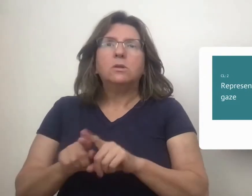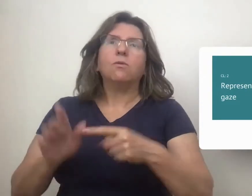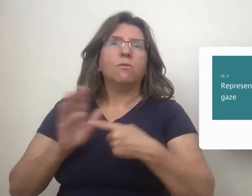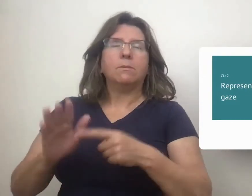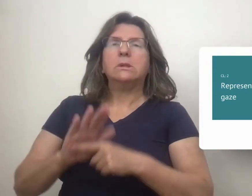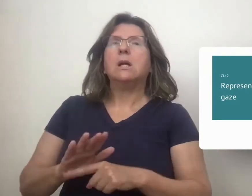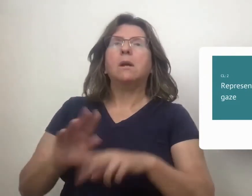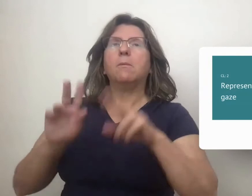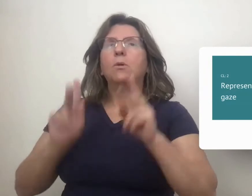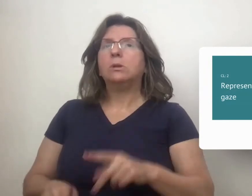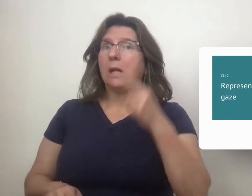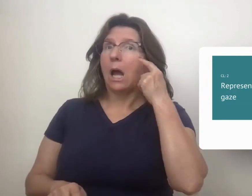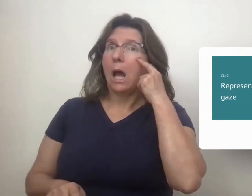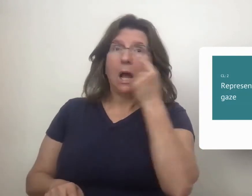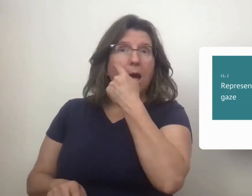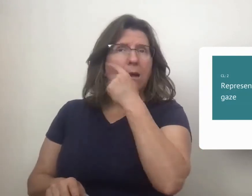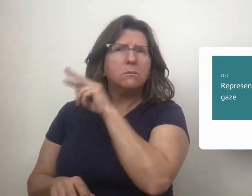It can also represent the eyes.